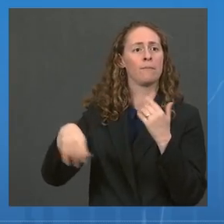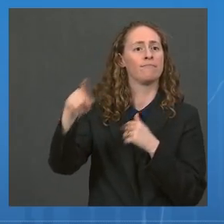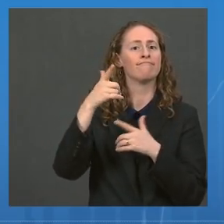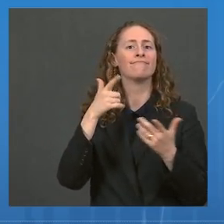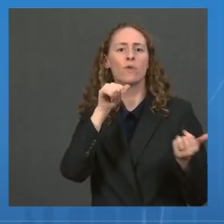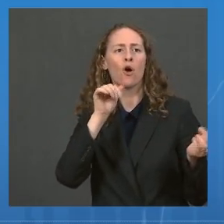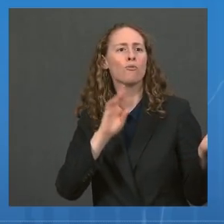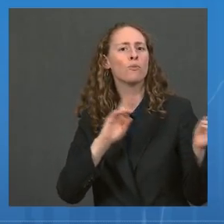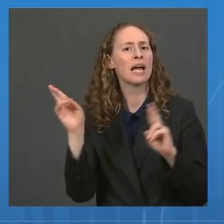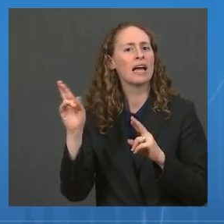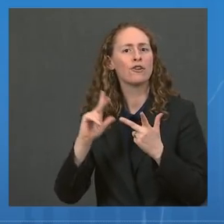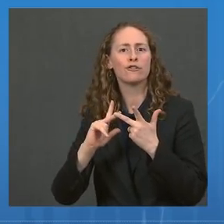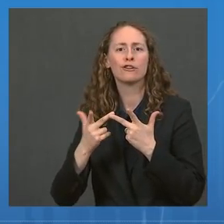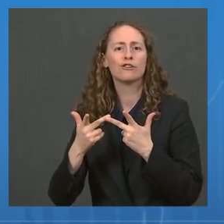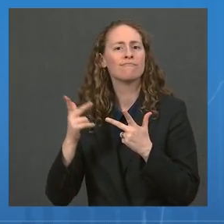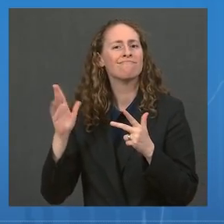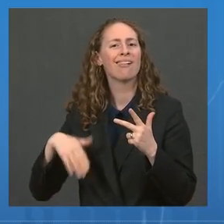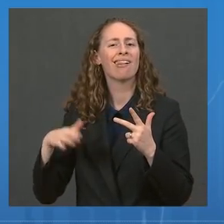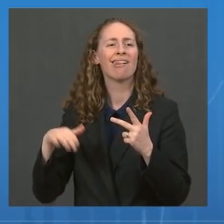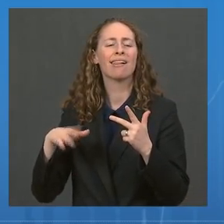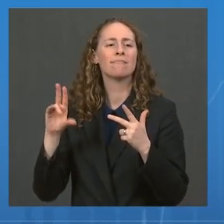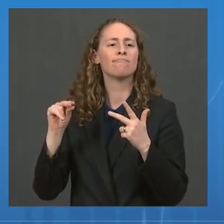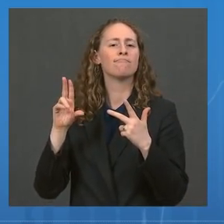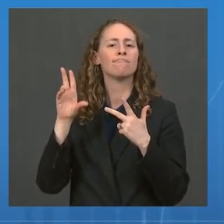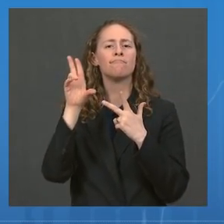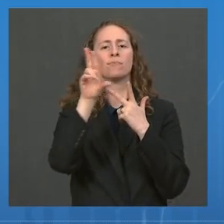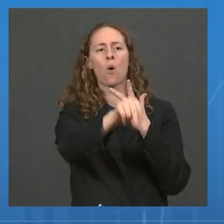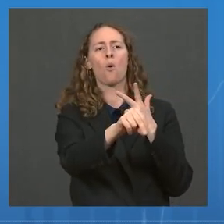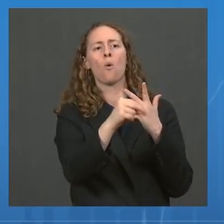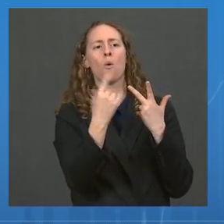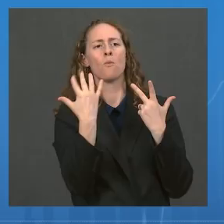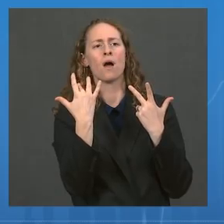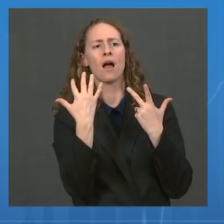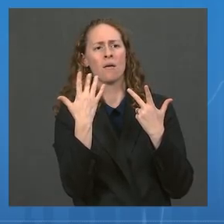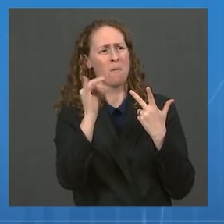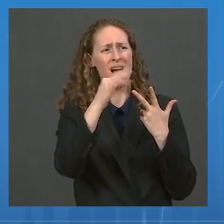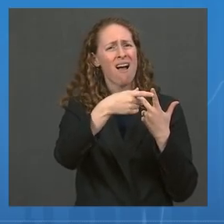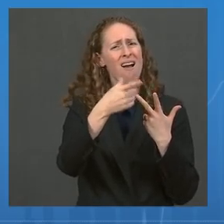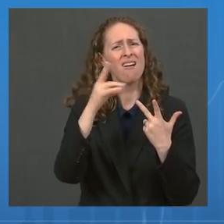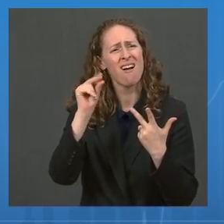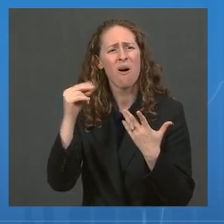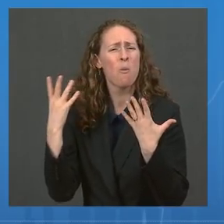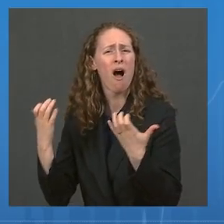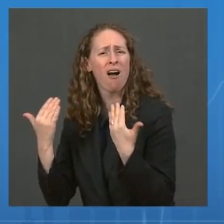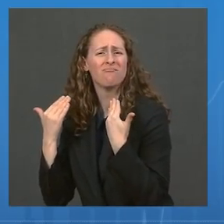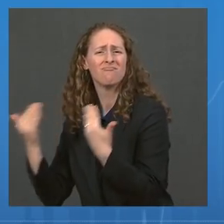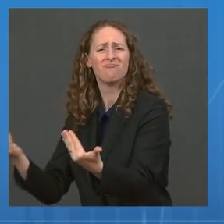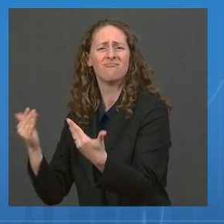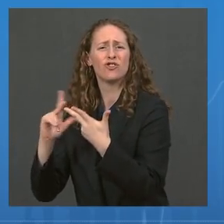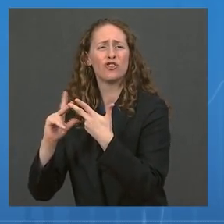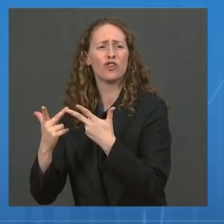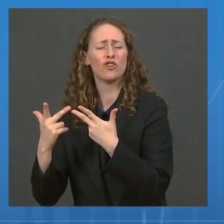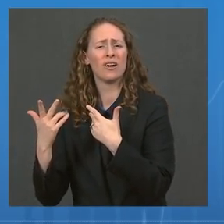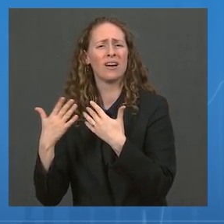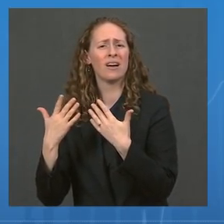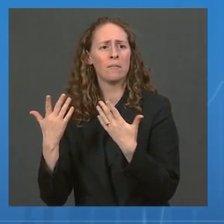but are going to want to get a shot anyways? I mean, is there a way to stop them from